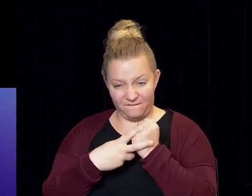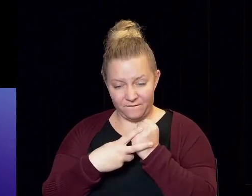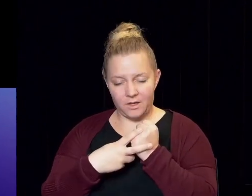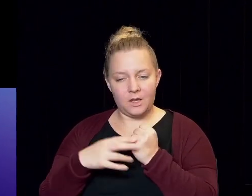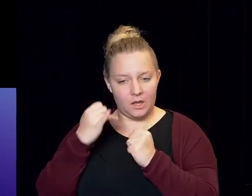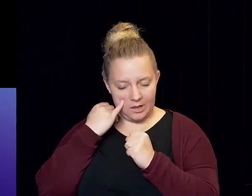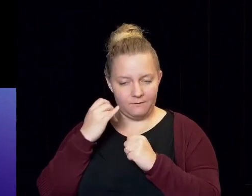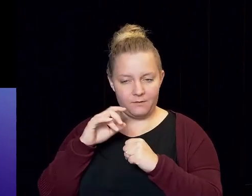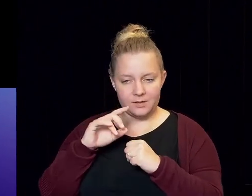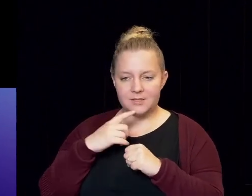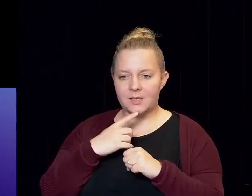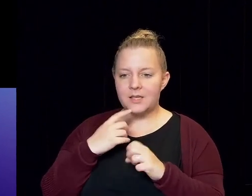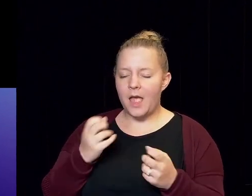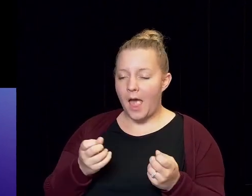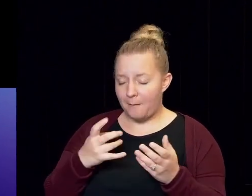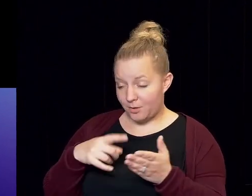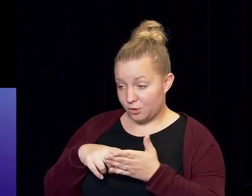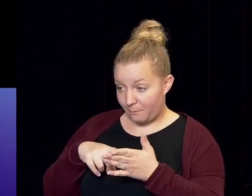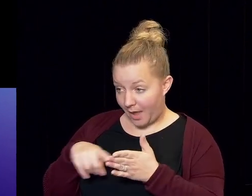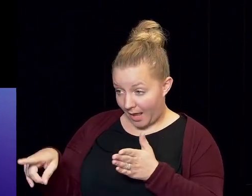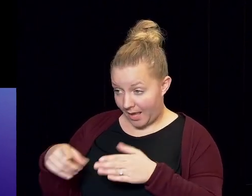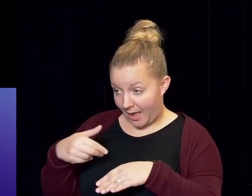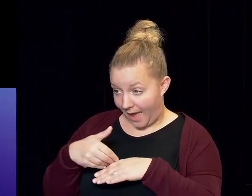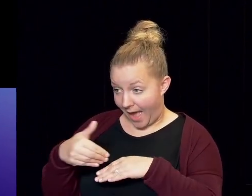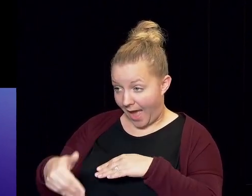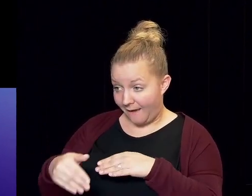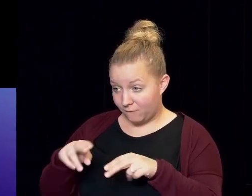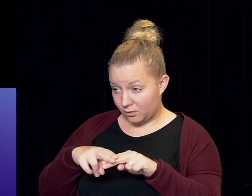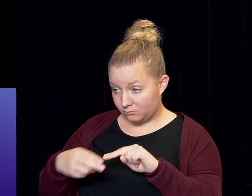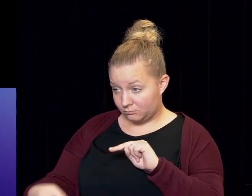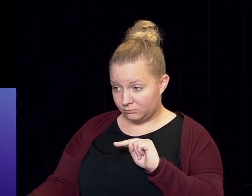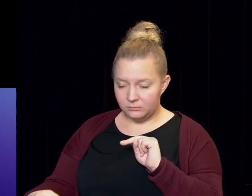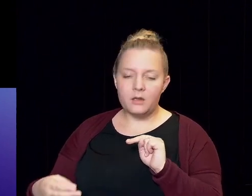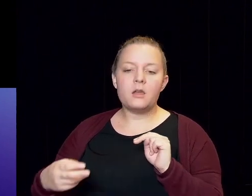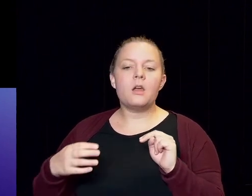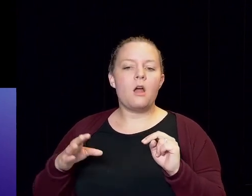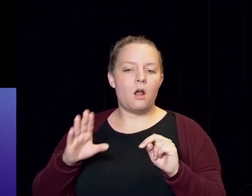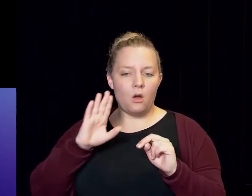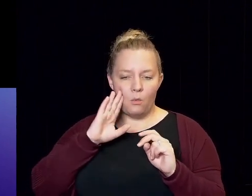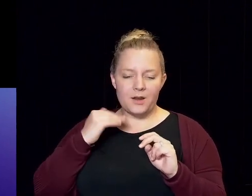says how much would you pay after this discount, I would have had to take my amount and subtract